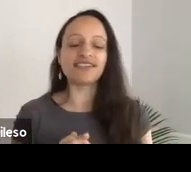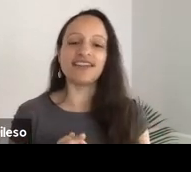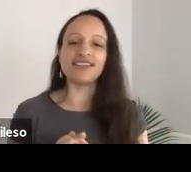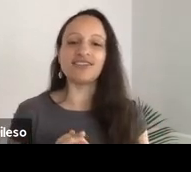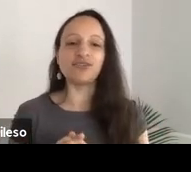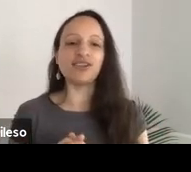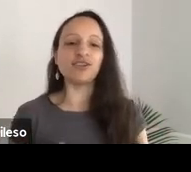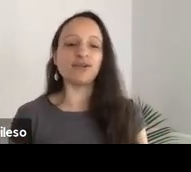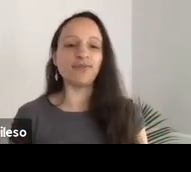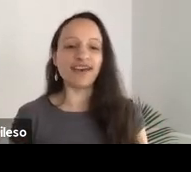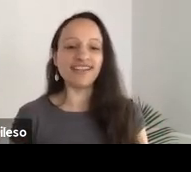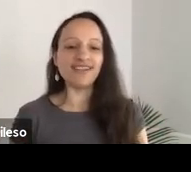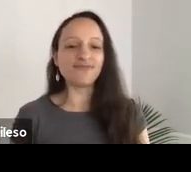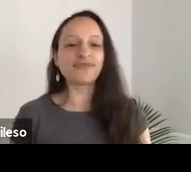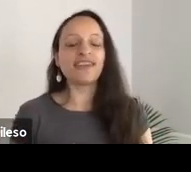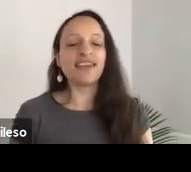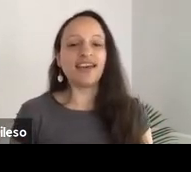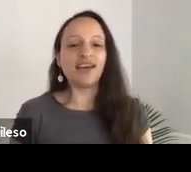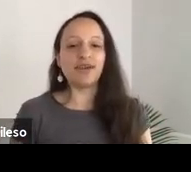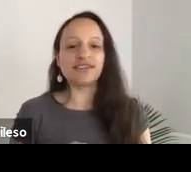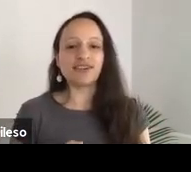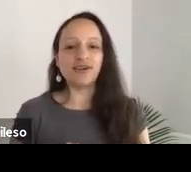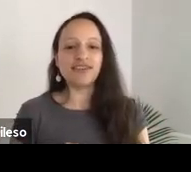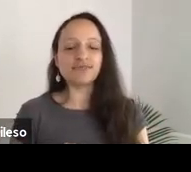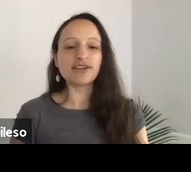connected to the human body.